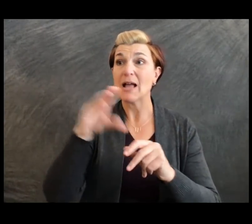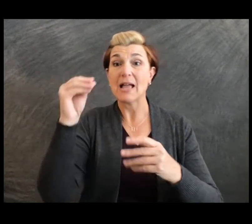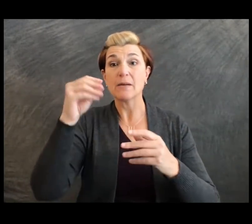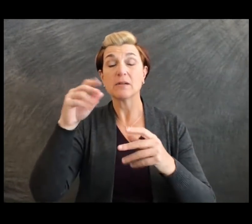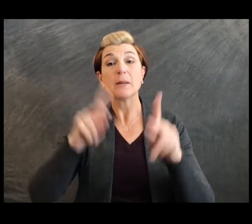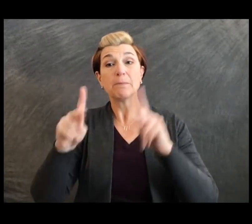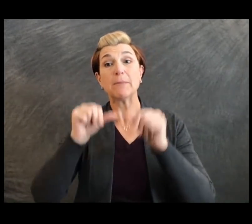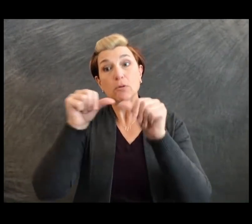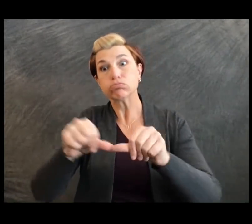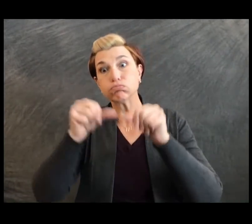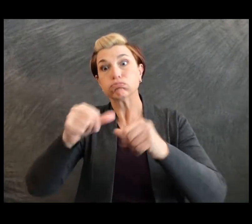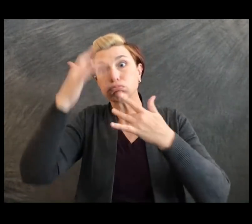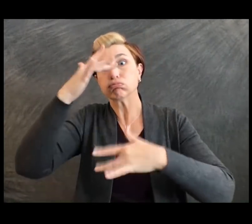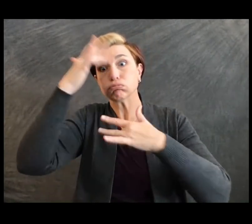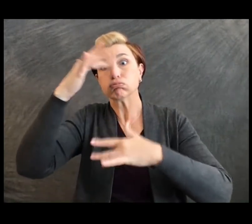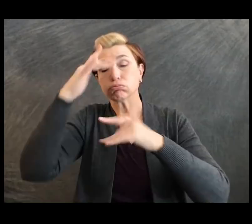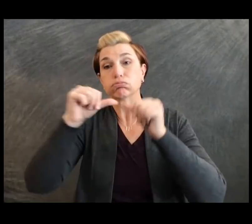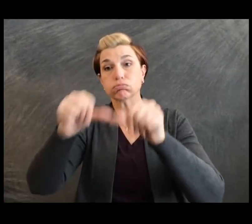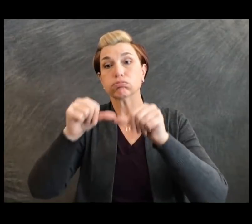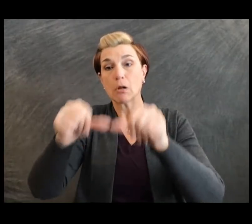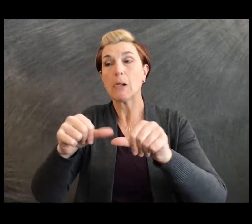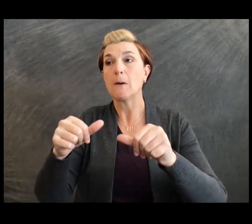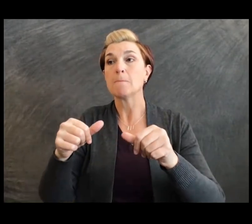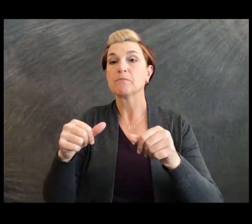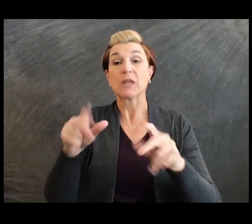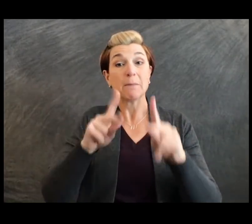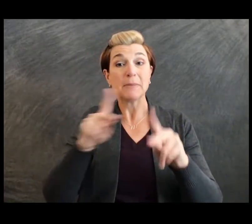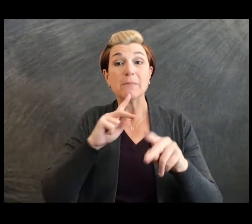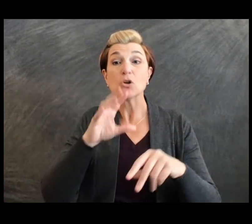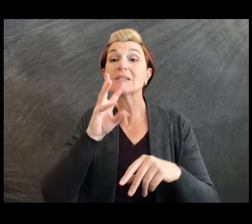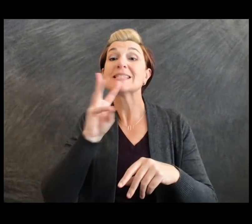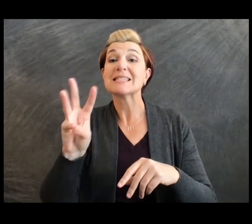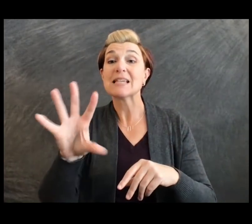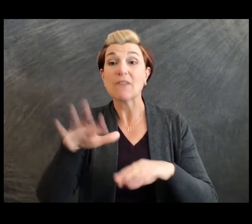individuals over 65 symptomatic individuals who have underlying